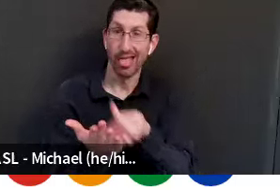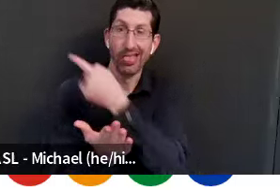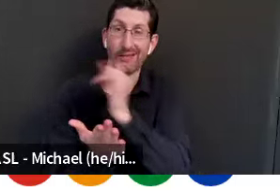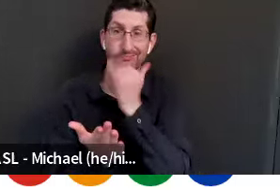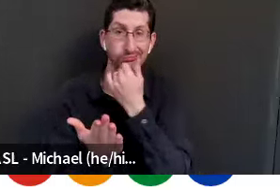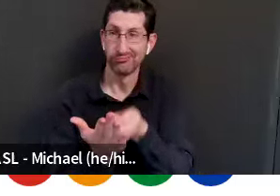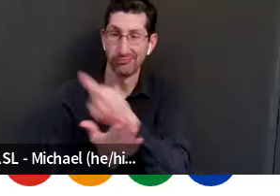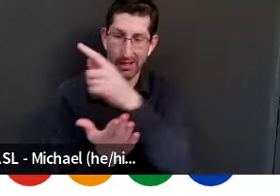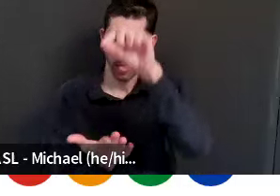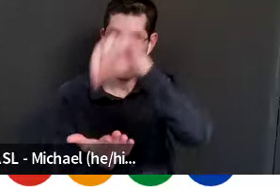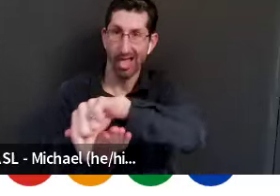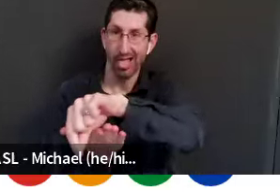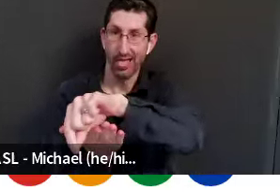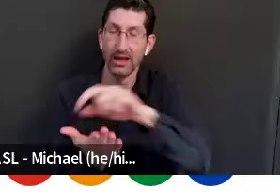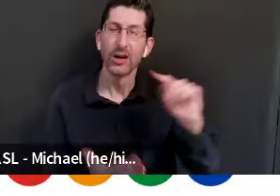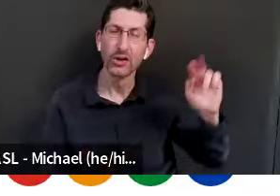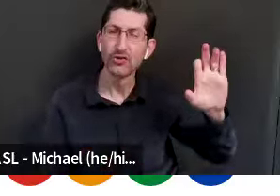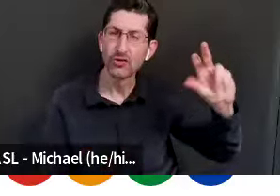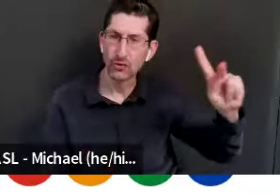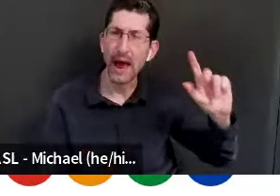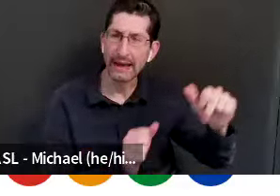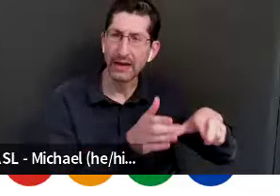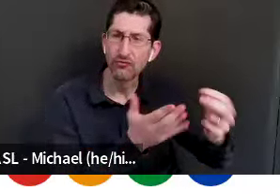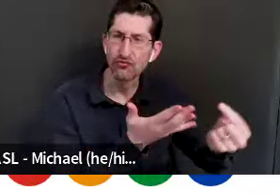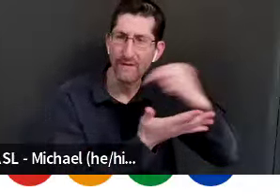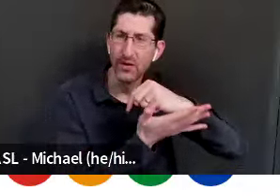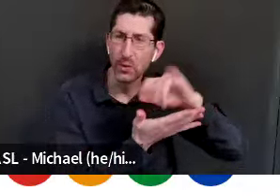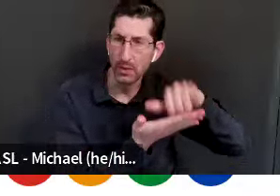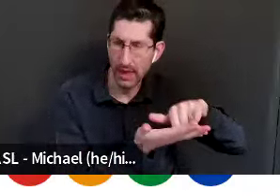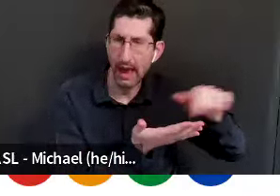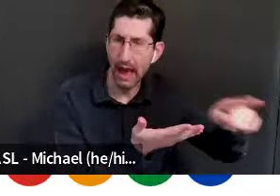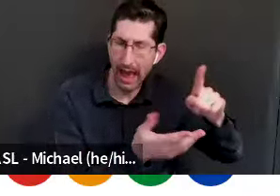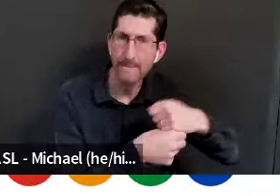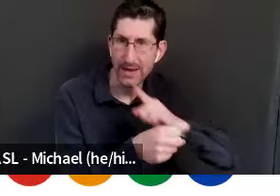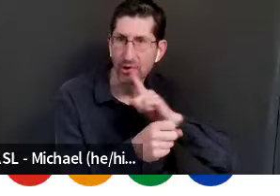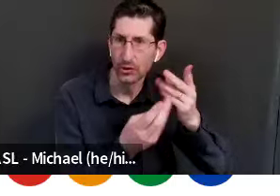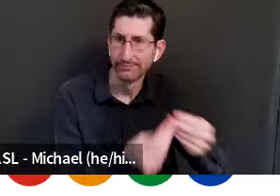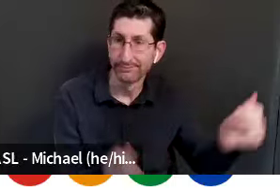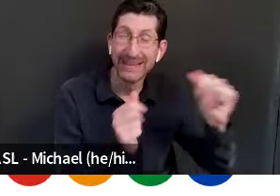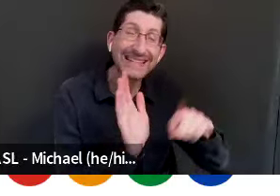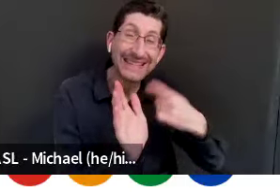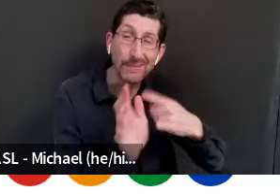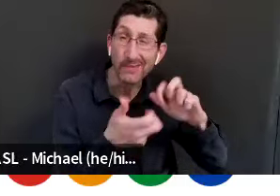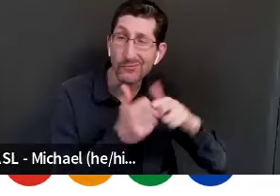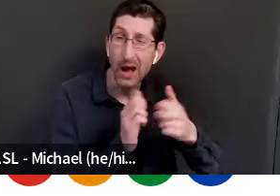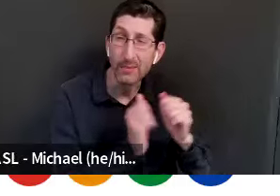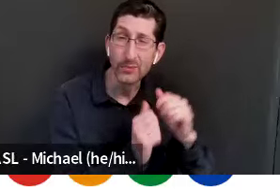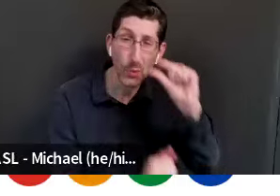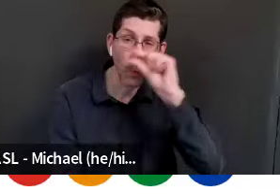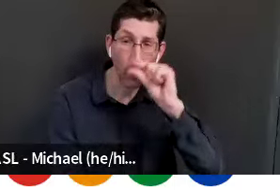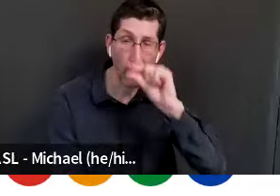PIN IN THE RIGHT SPOT. TRAC HAS A PROCESS FOR REVIEWING THOSE. AND MAKING SURE THEY GET CORRECTED.